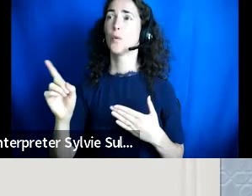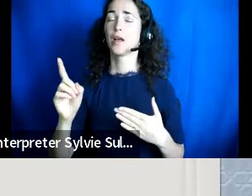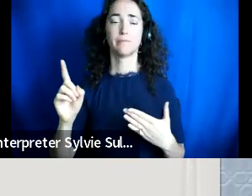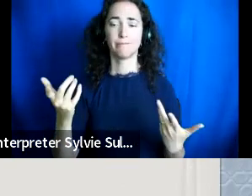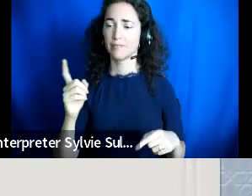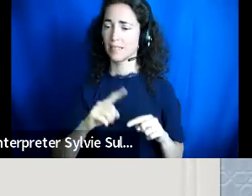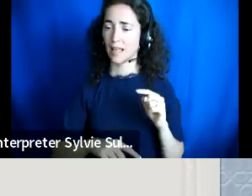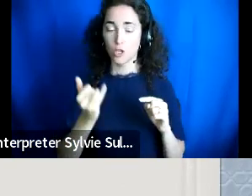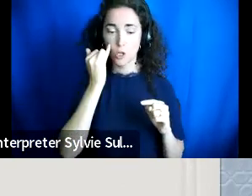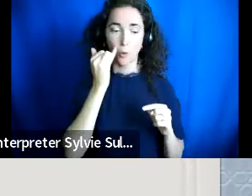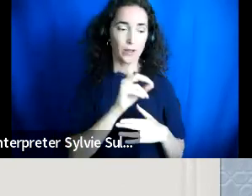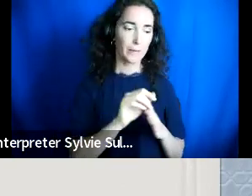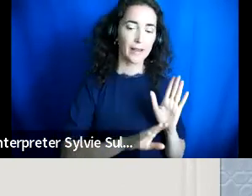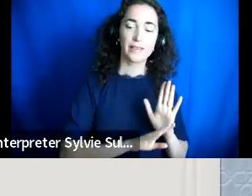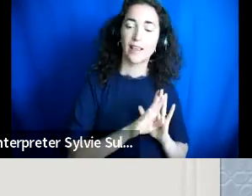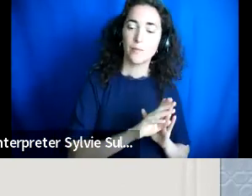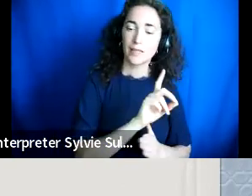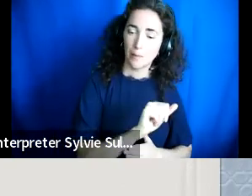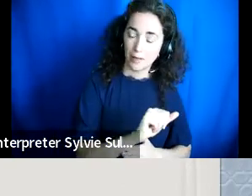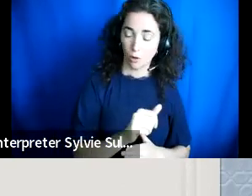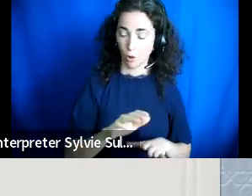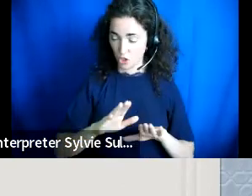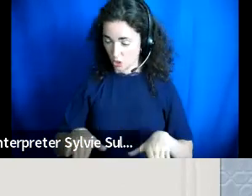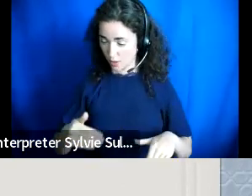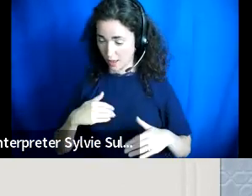If they had developmental disabilities or children with developmental disabilities at home.